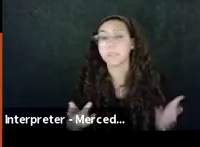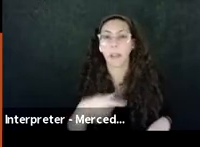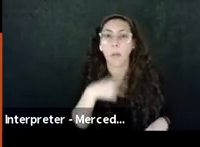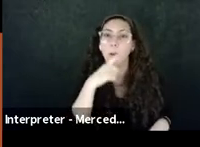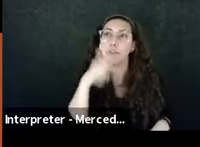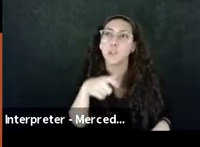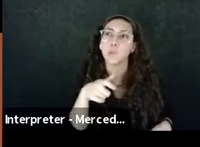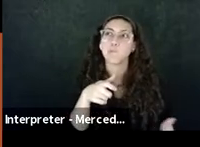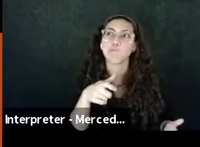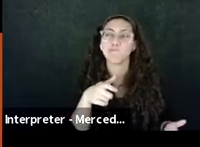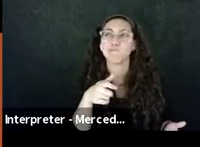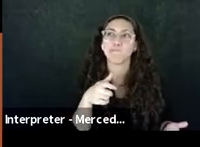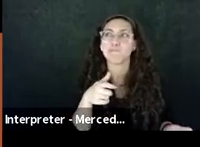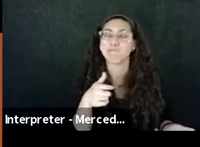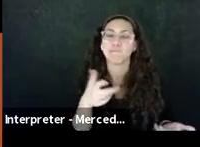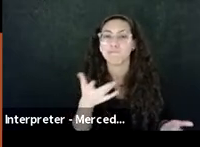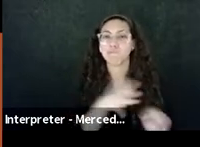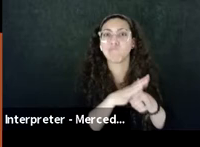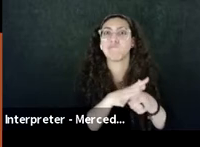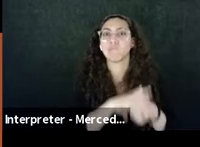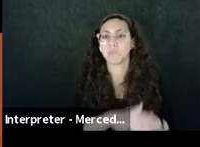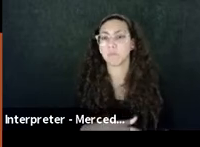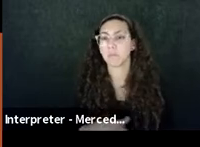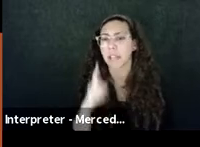Natalie Chavez: Yeah. Natalie Chavez: Yeah, and I see here melody cops on a good one and online button and